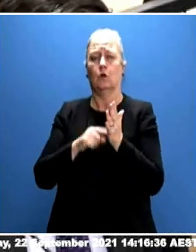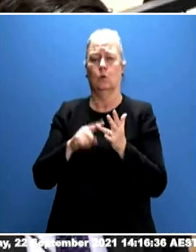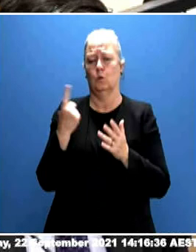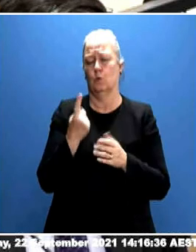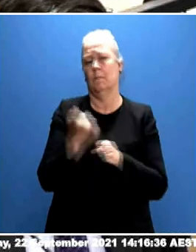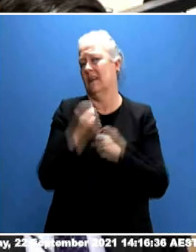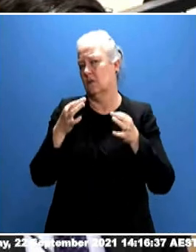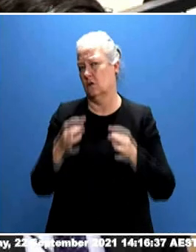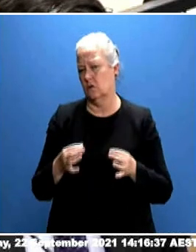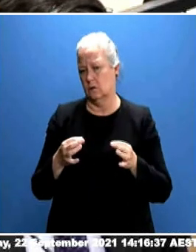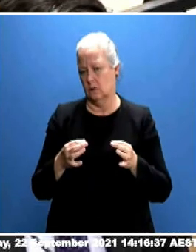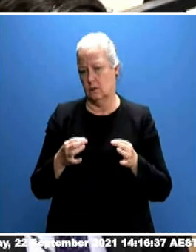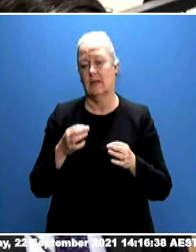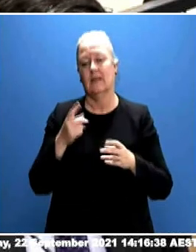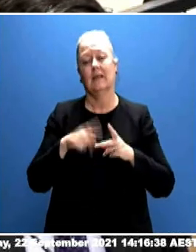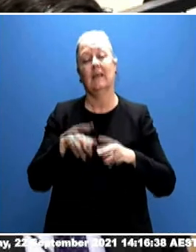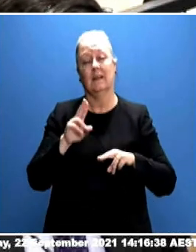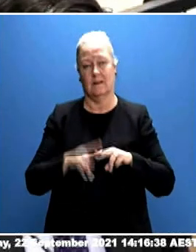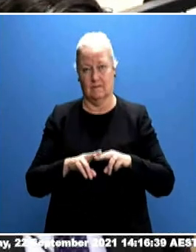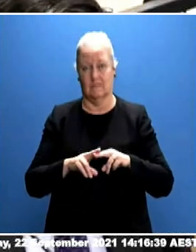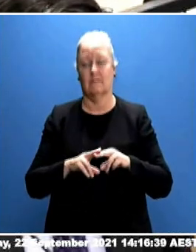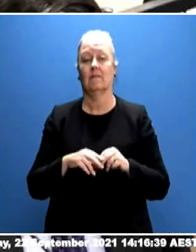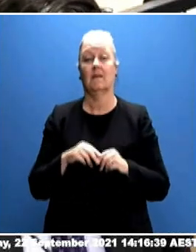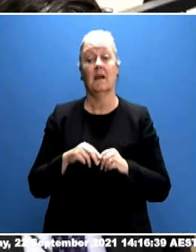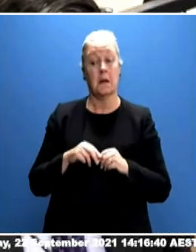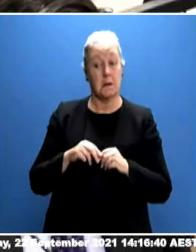You then note that if the applicant is aggrieved by the outcome of the